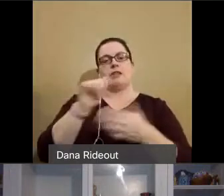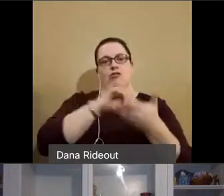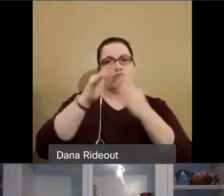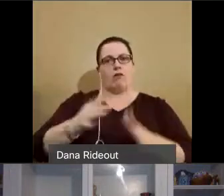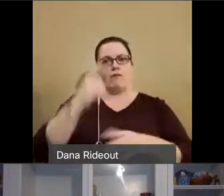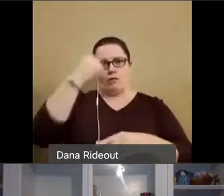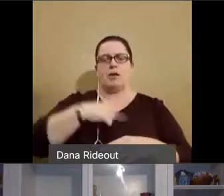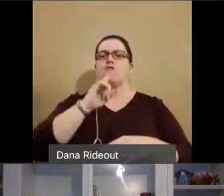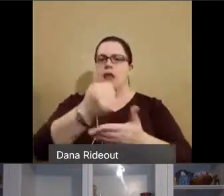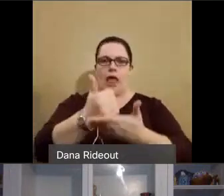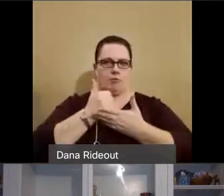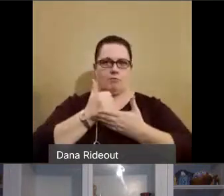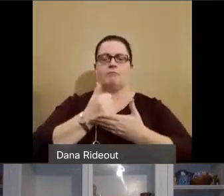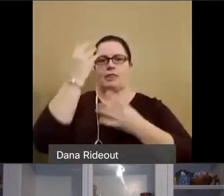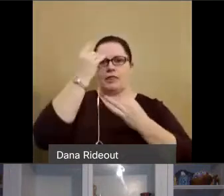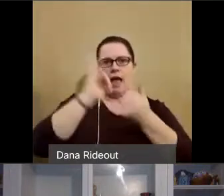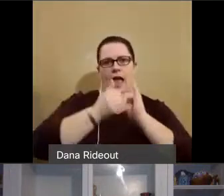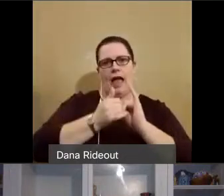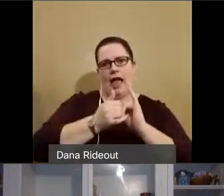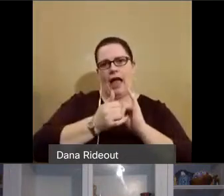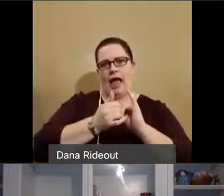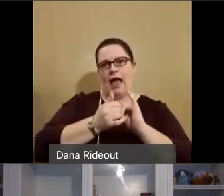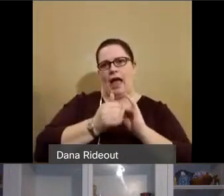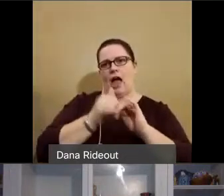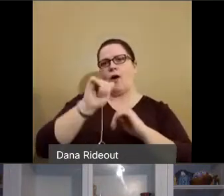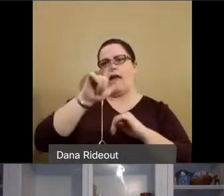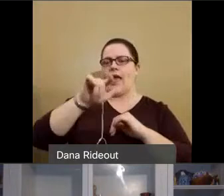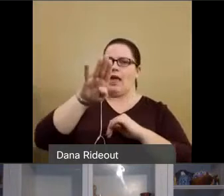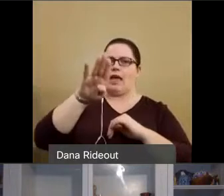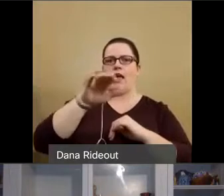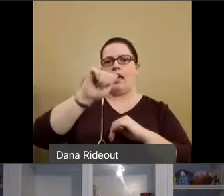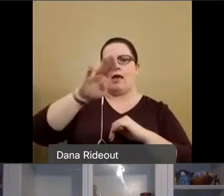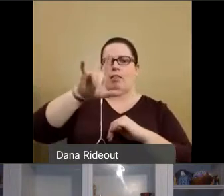Able isn't is also a structuring institution in our society.